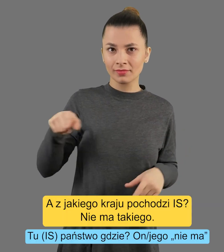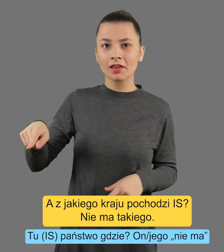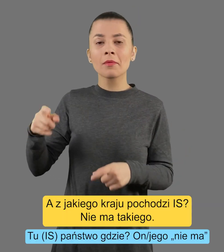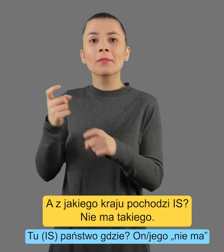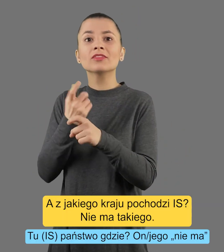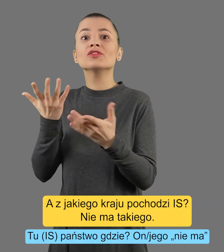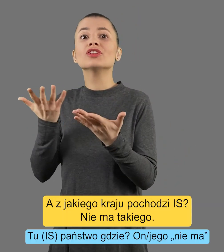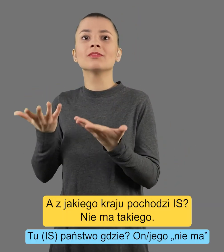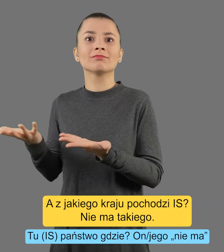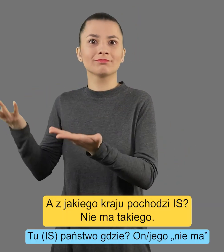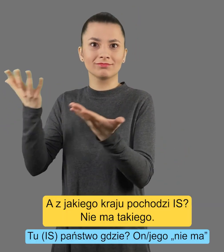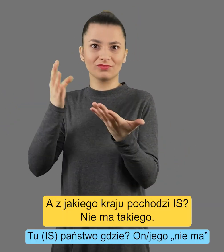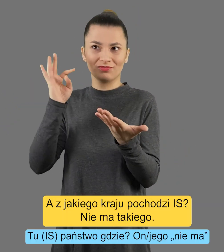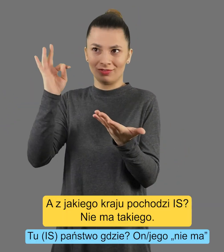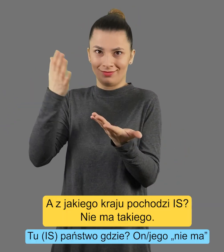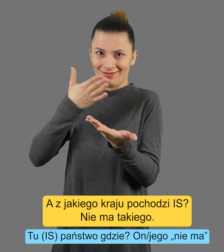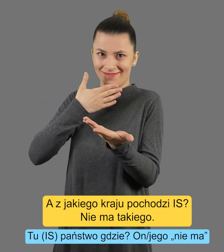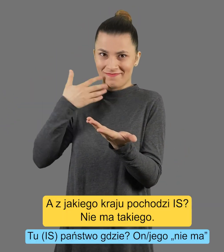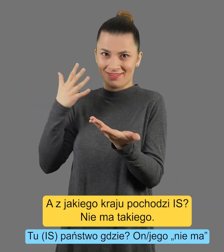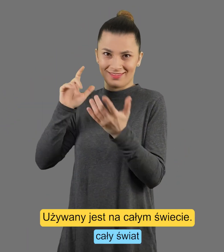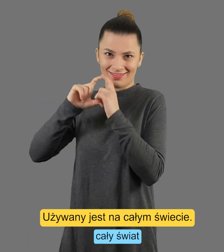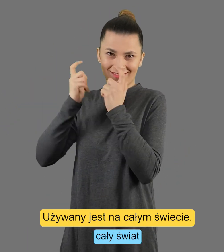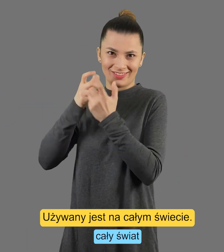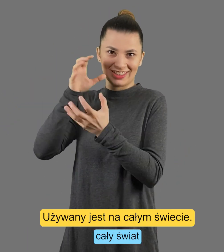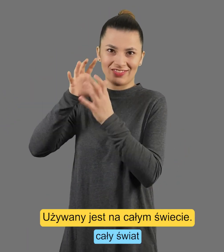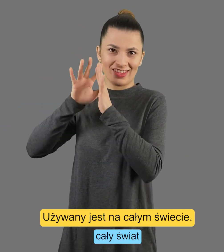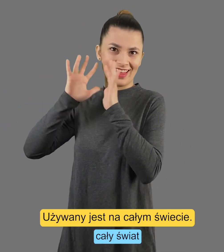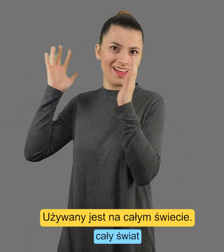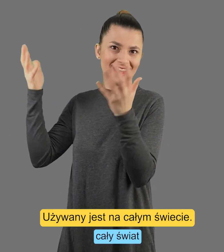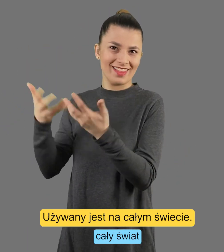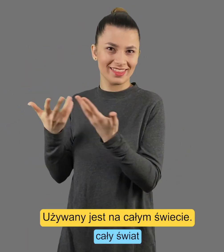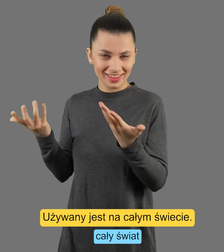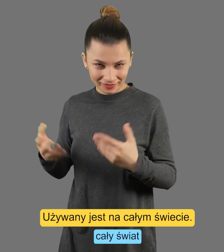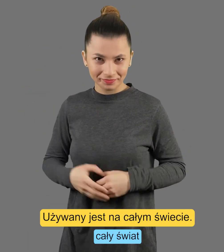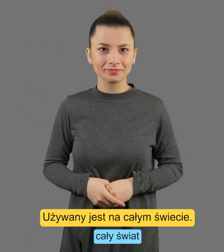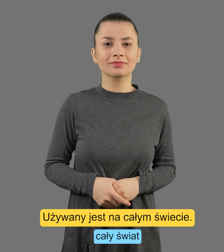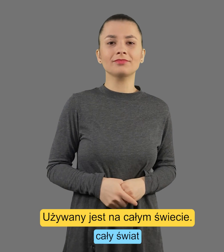What country does IS come from? No one. It is used all over the world.